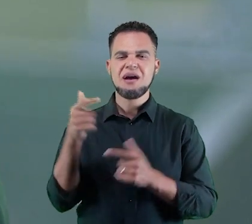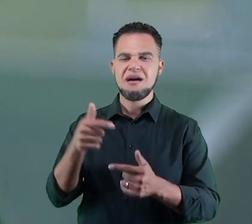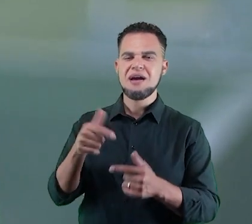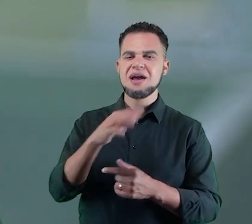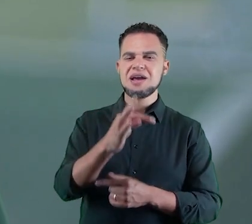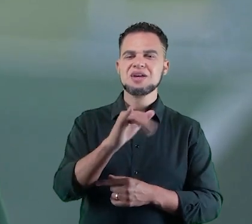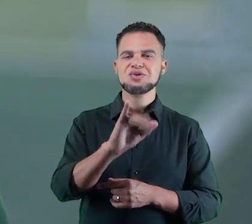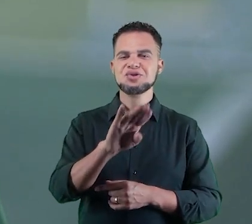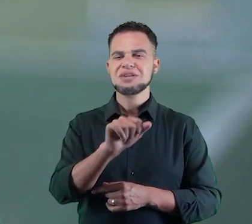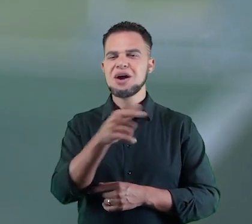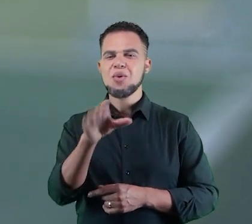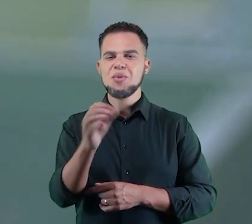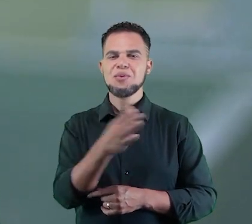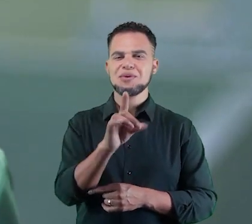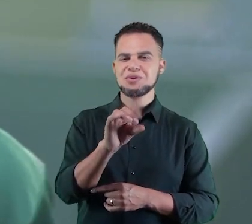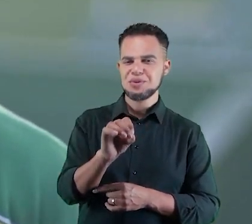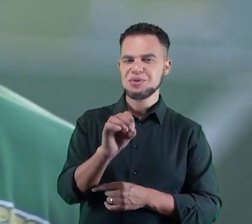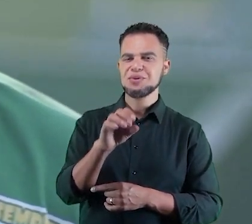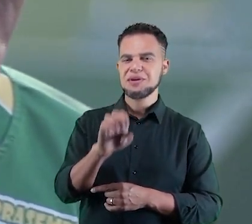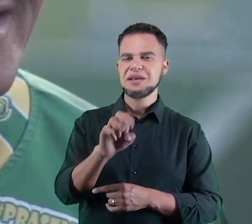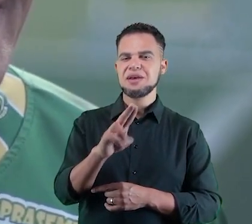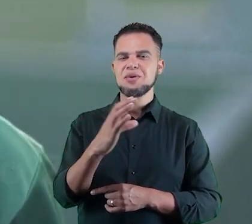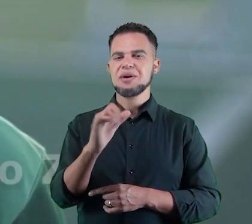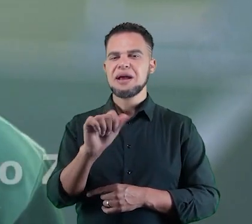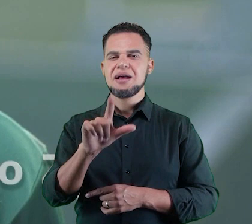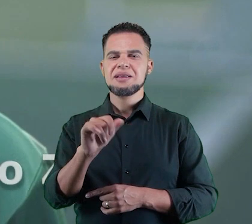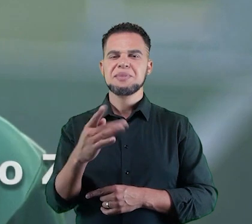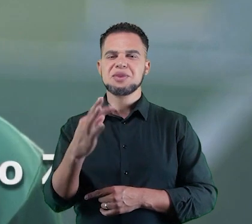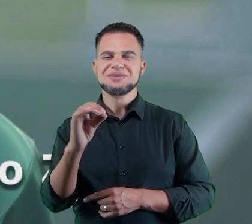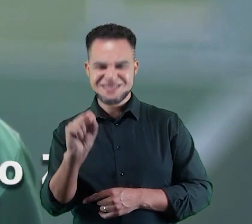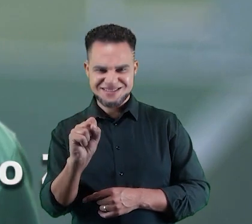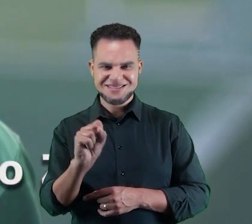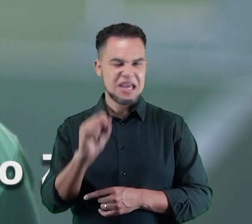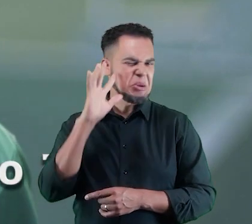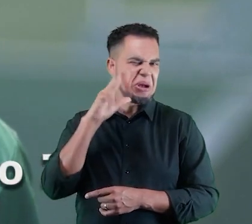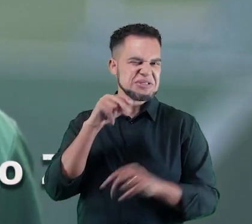Tião do Eucaliptos. I guess it is because of the soccer team...